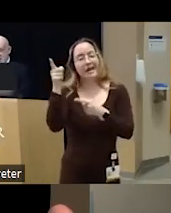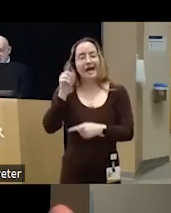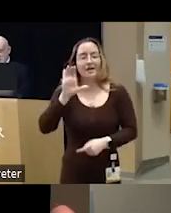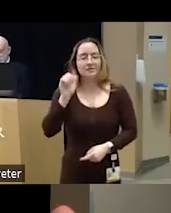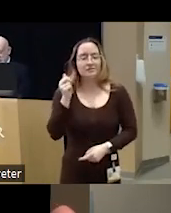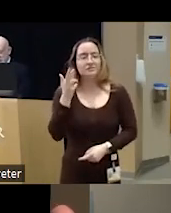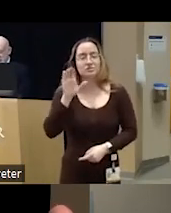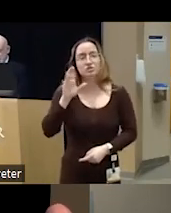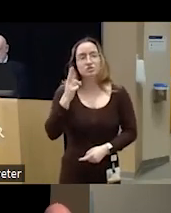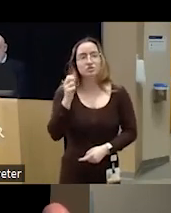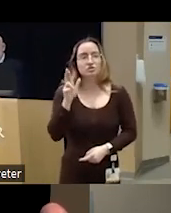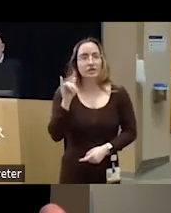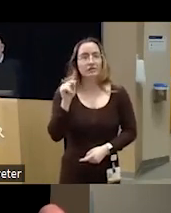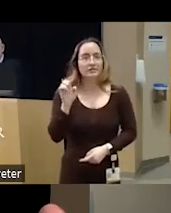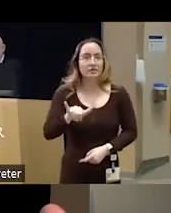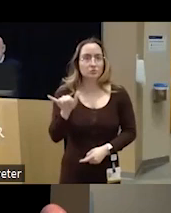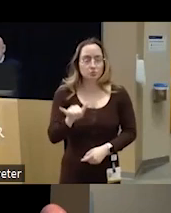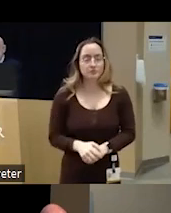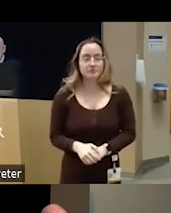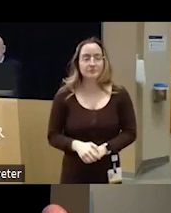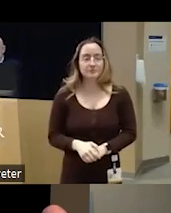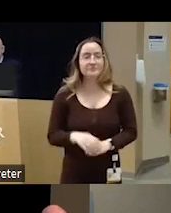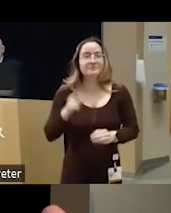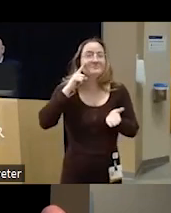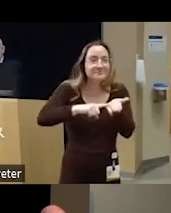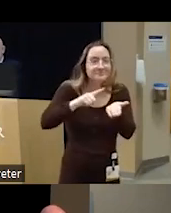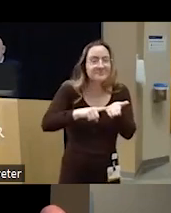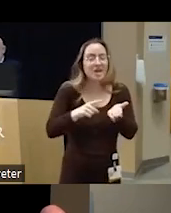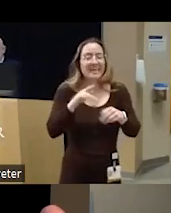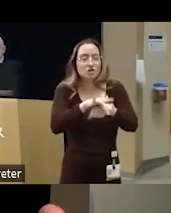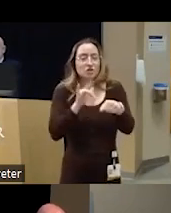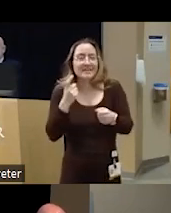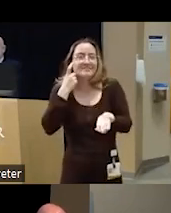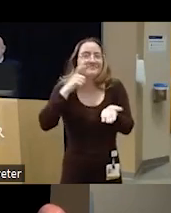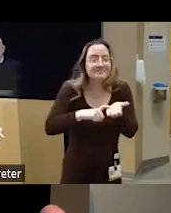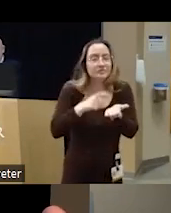Dr. Carl's work focuses on the early identification and treatment of Youth and adults with severe mental illness